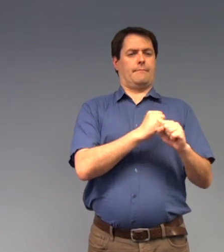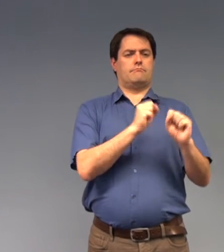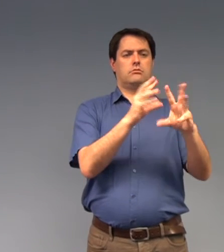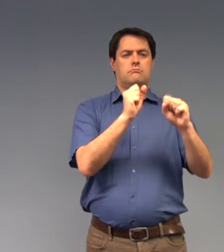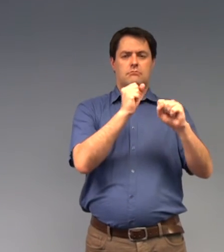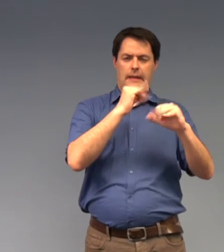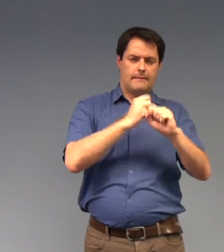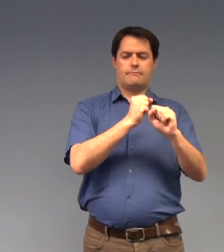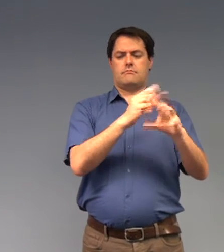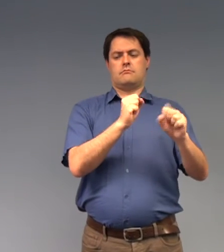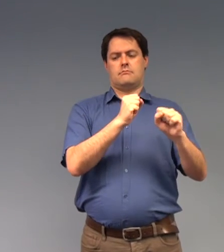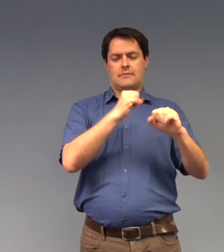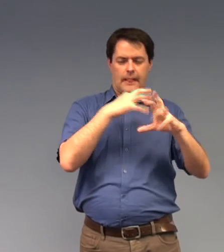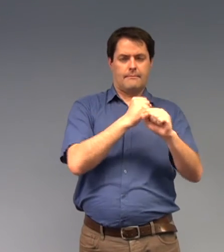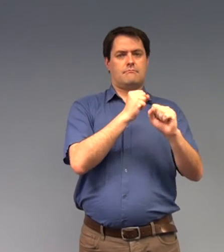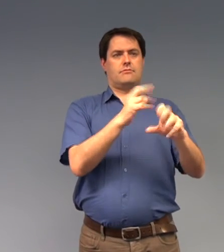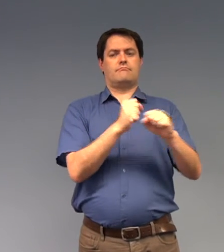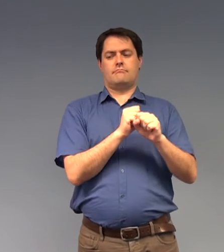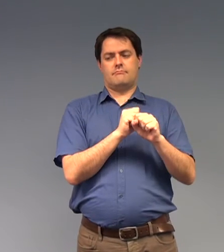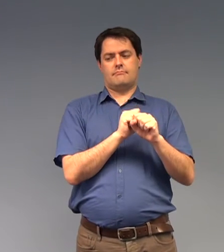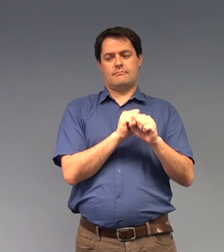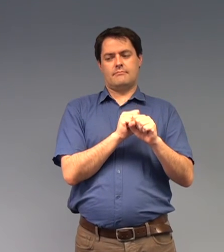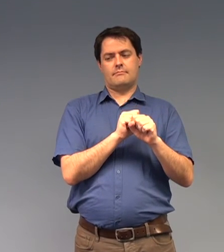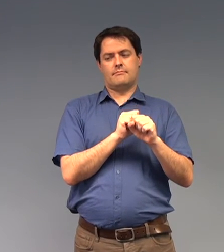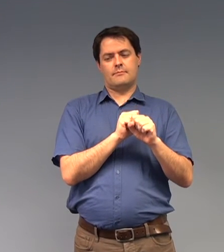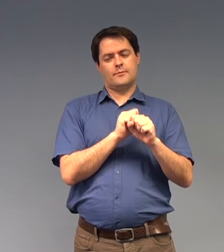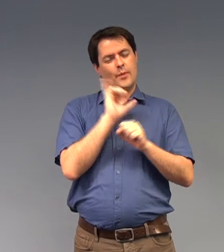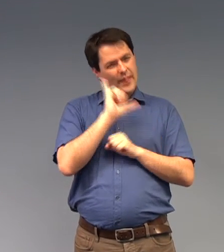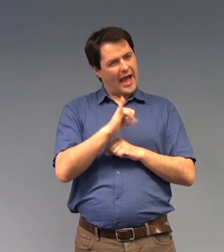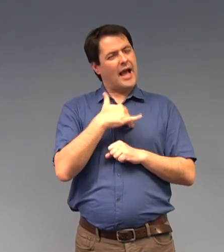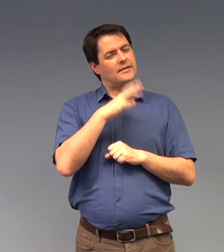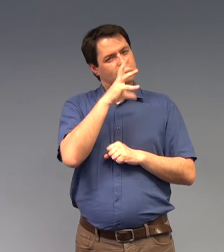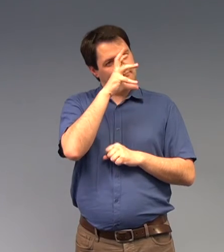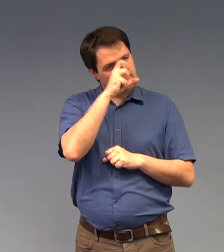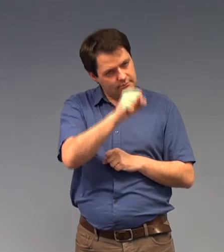I think that's fascinating.